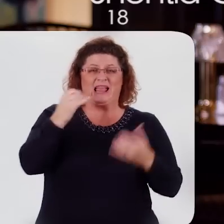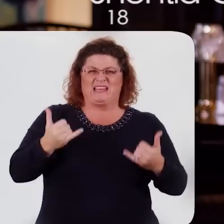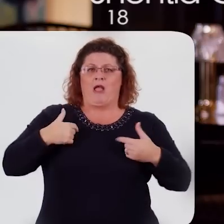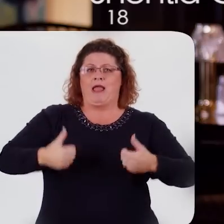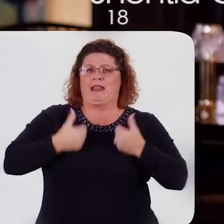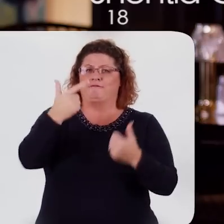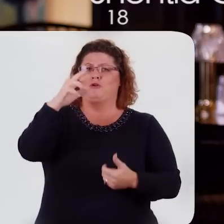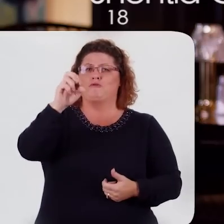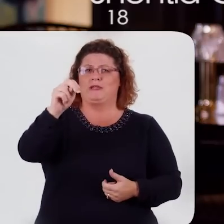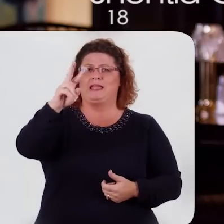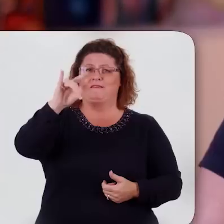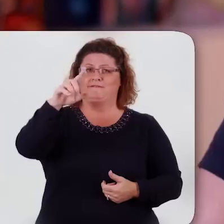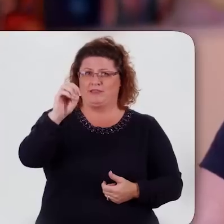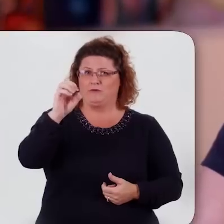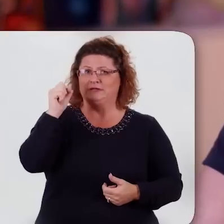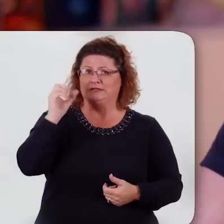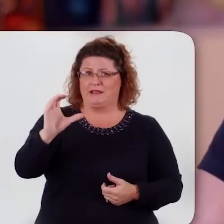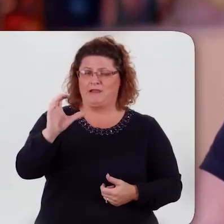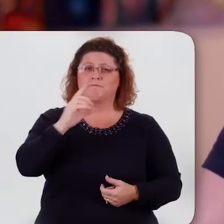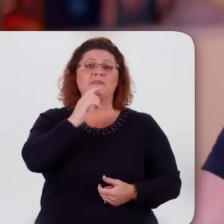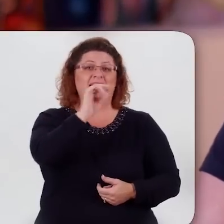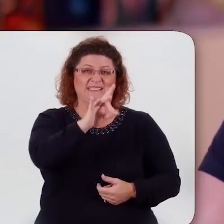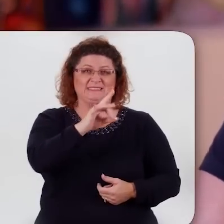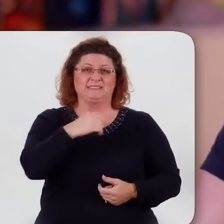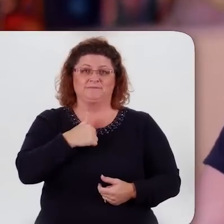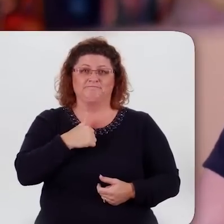After I graduate high school, which is one of my goals,